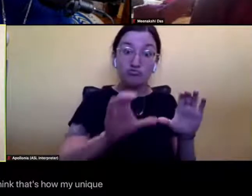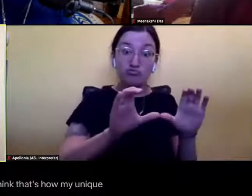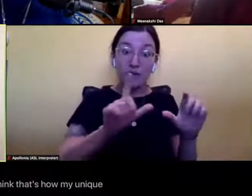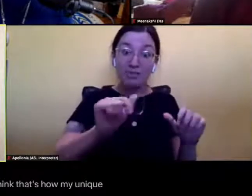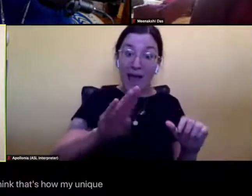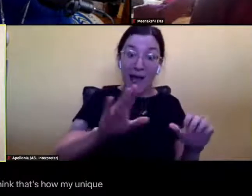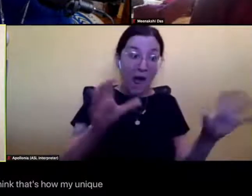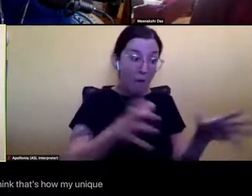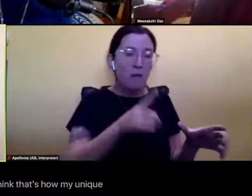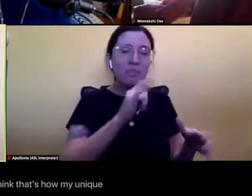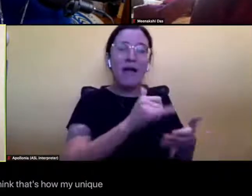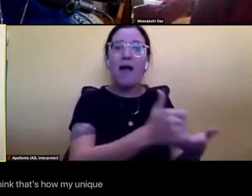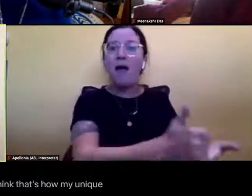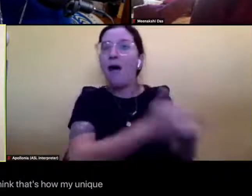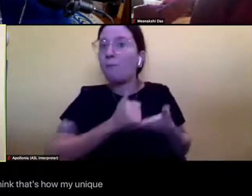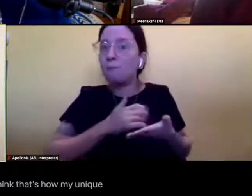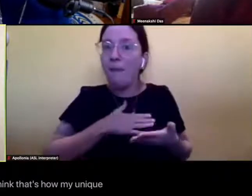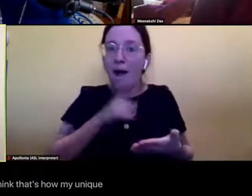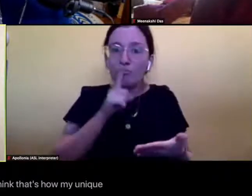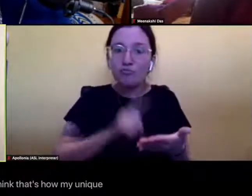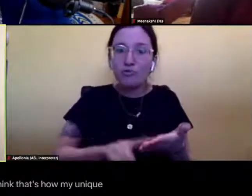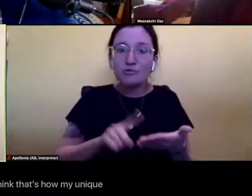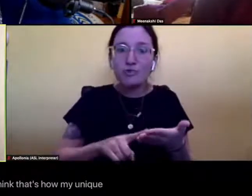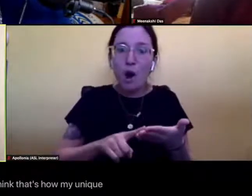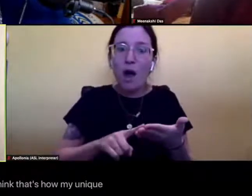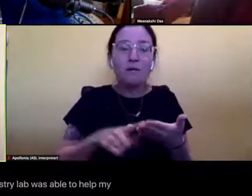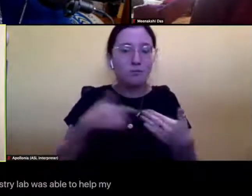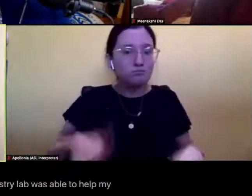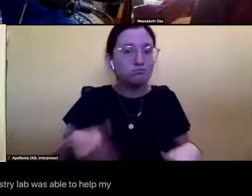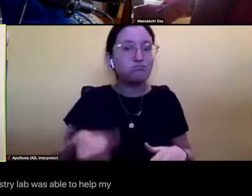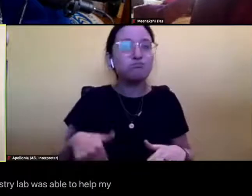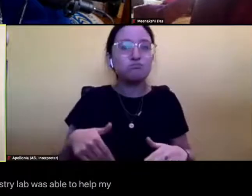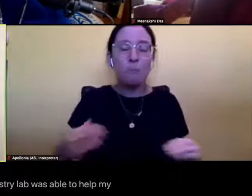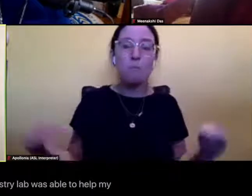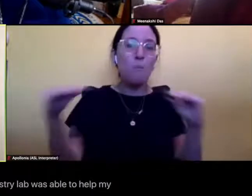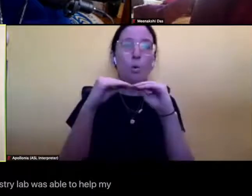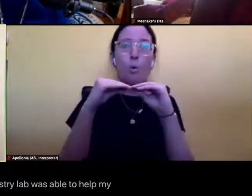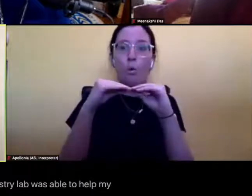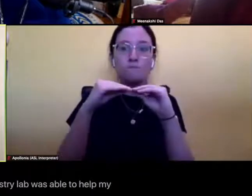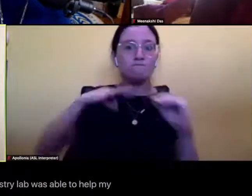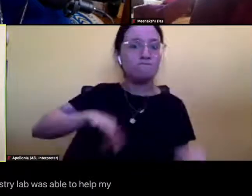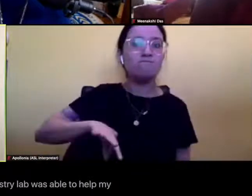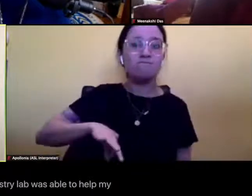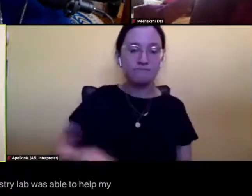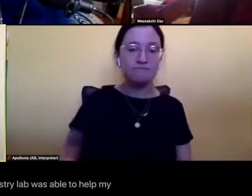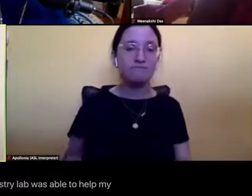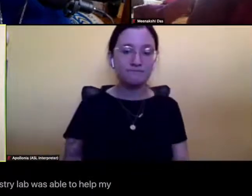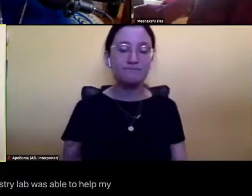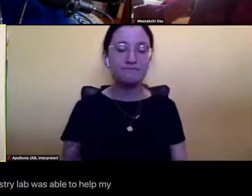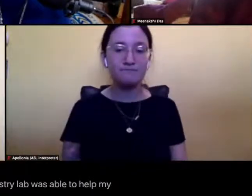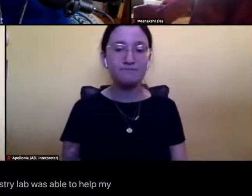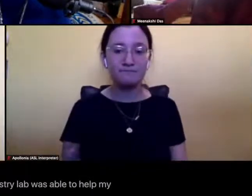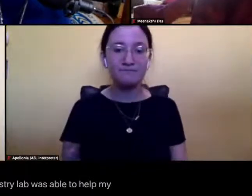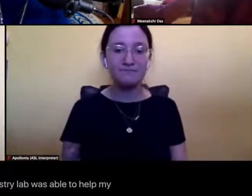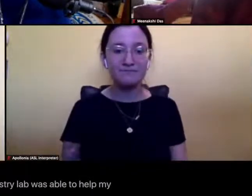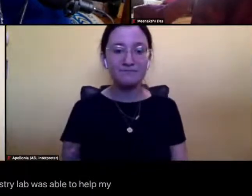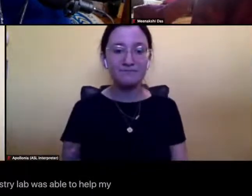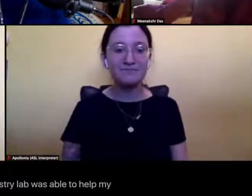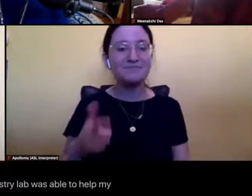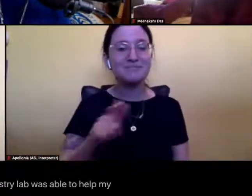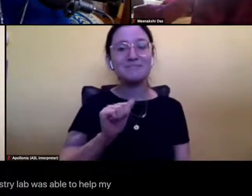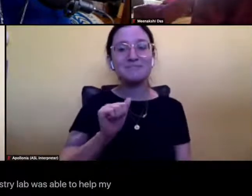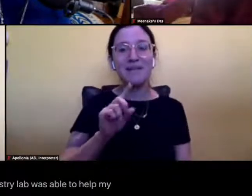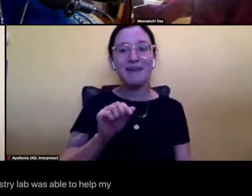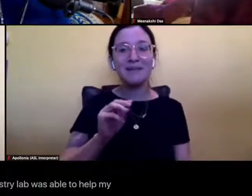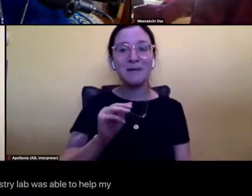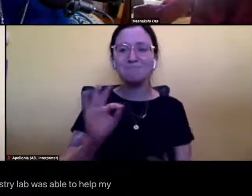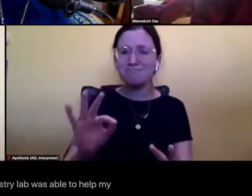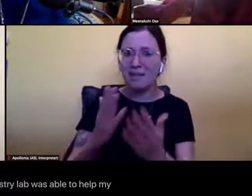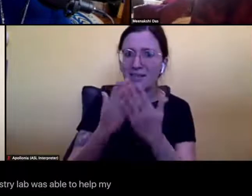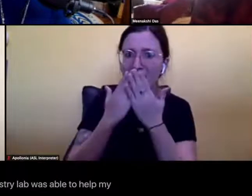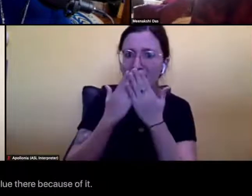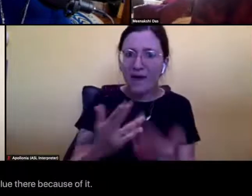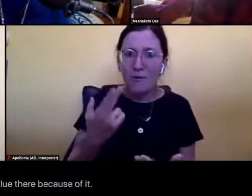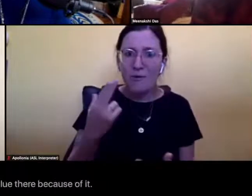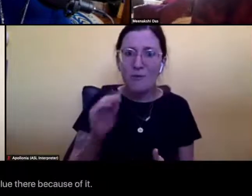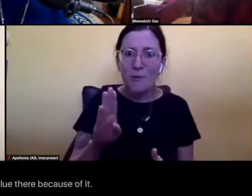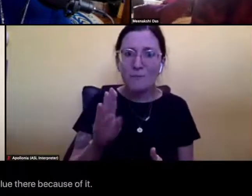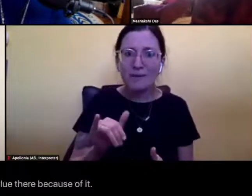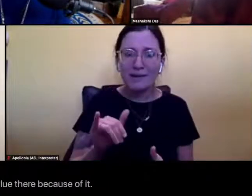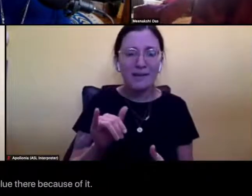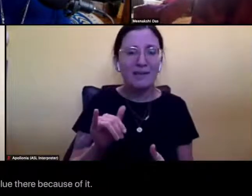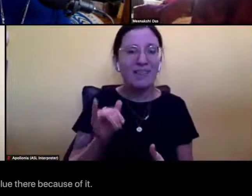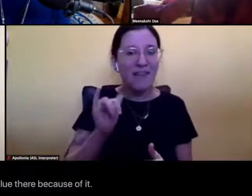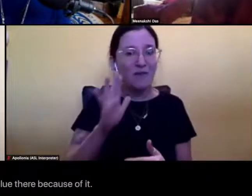and provide more value there because of it. Meena Das